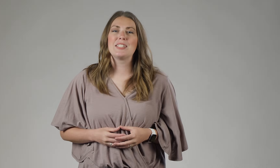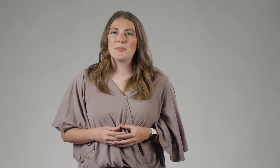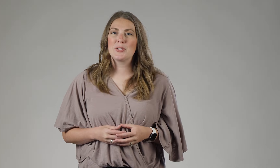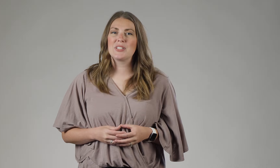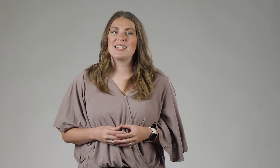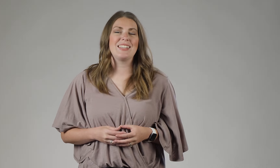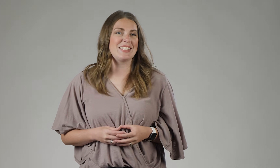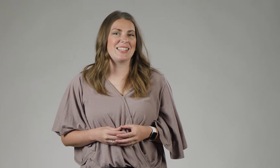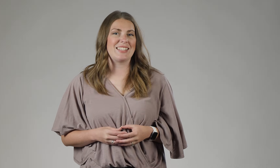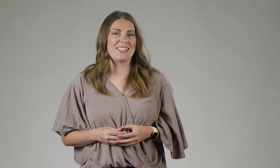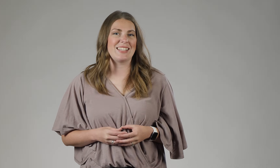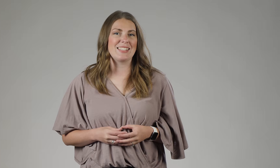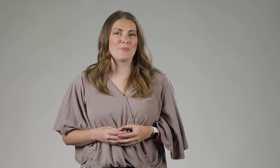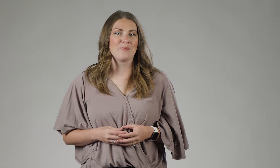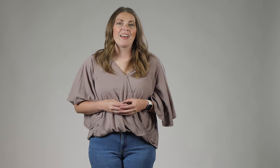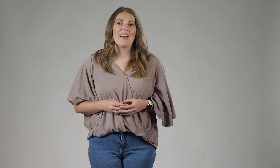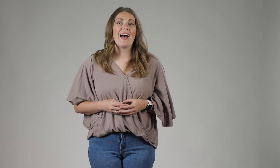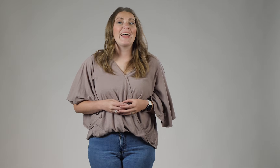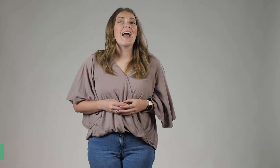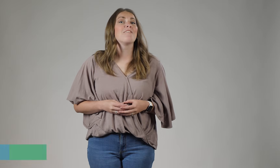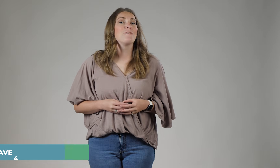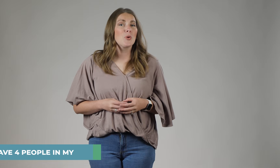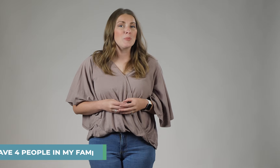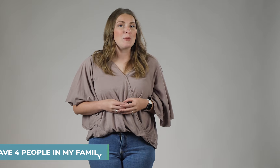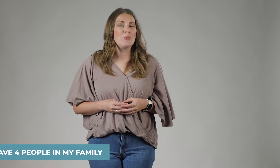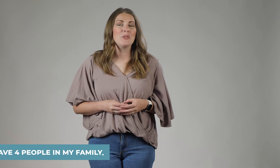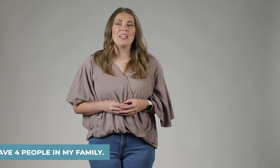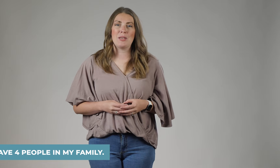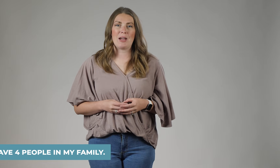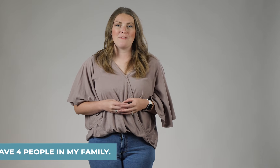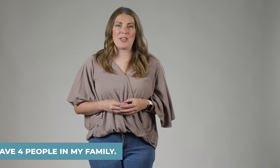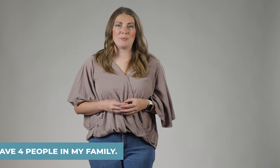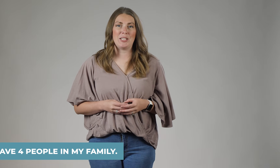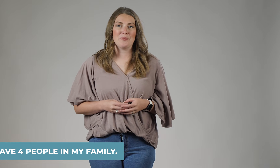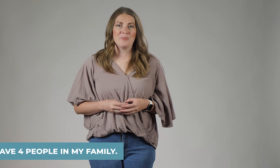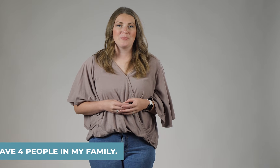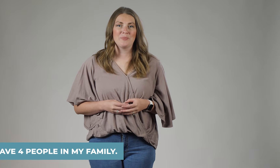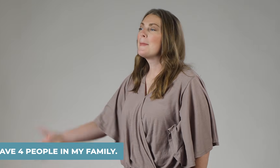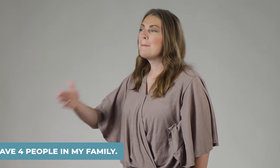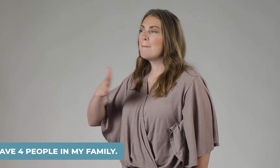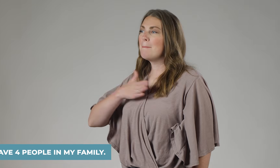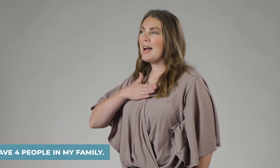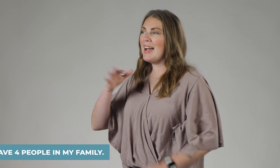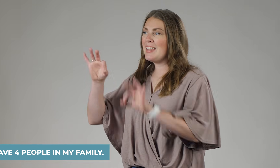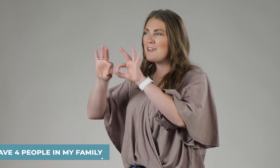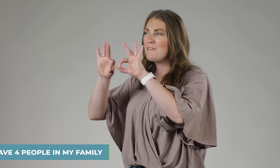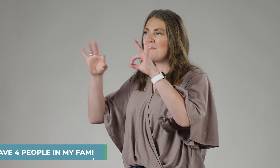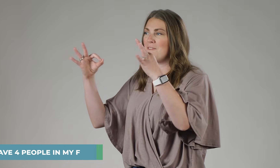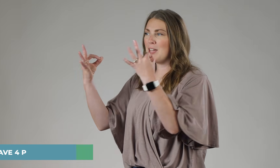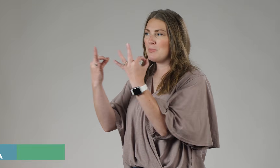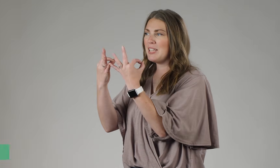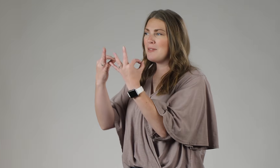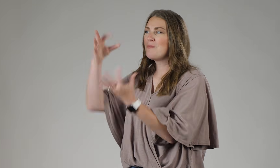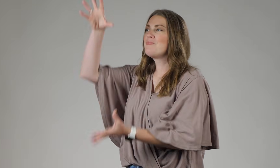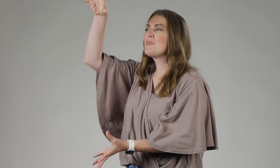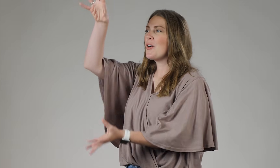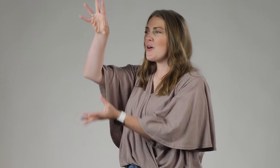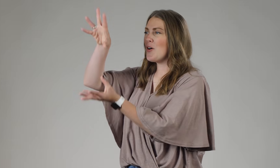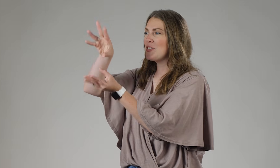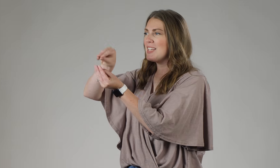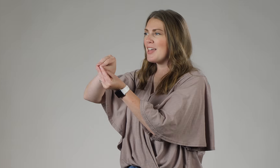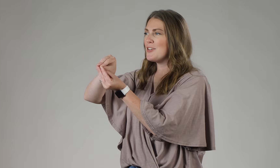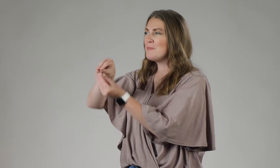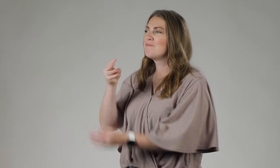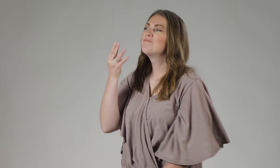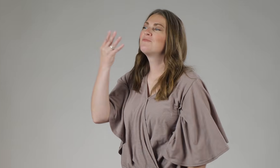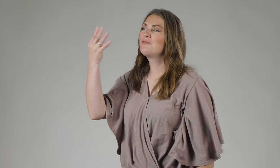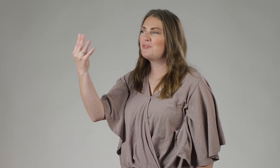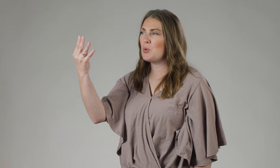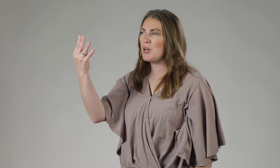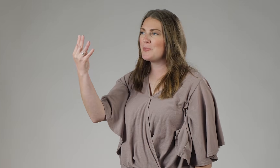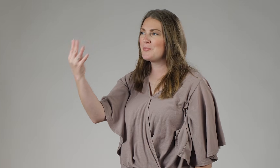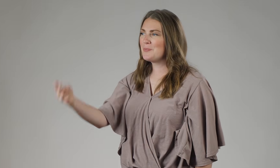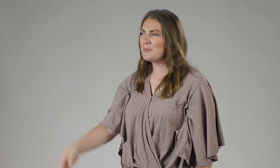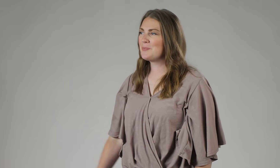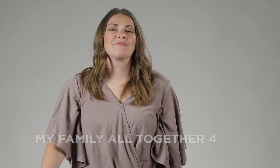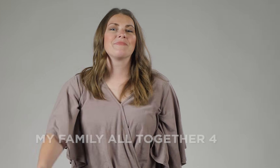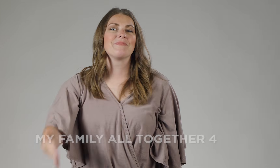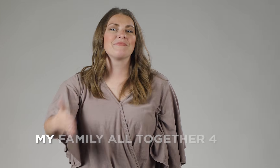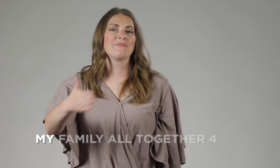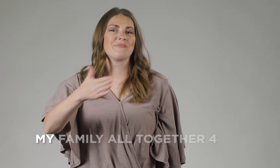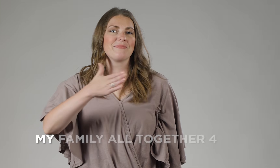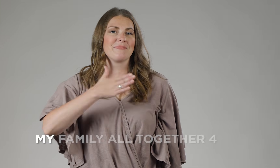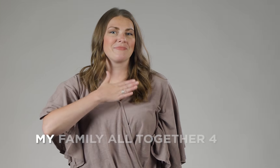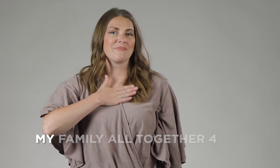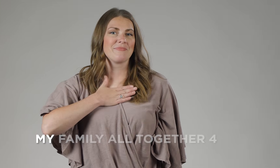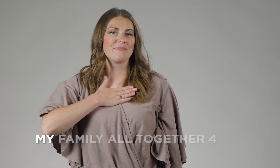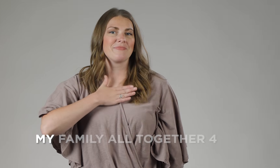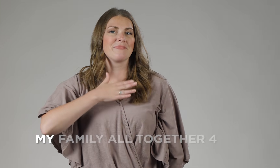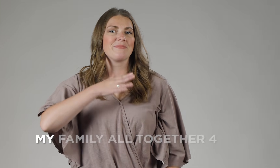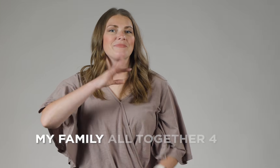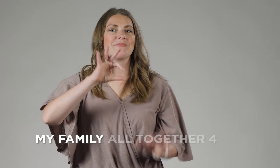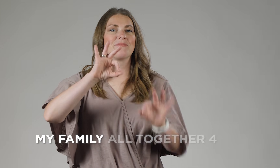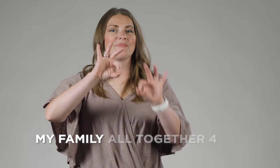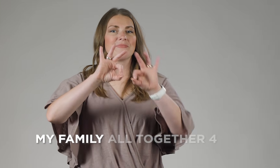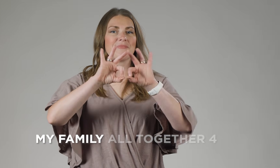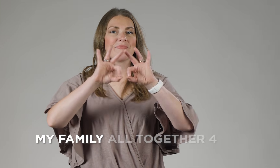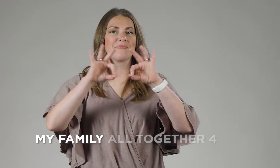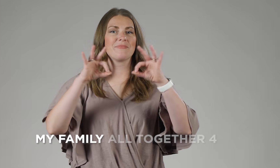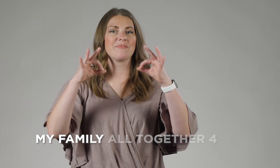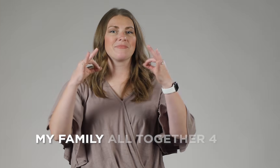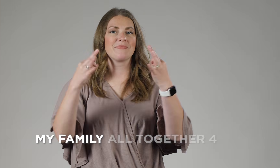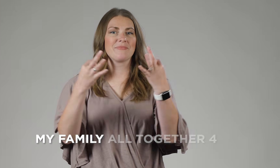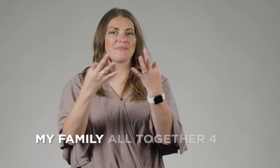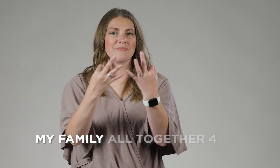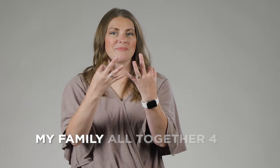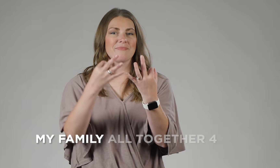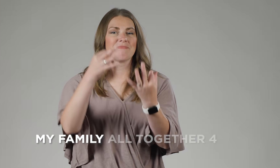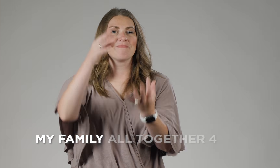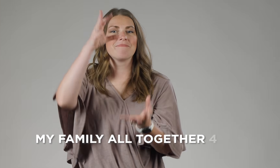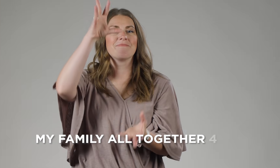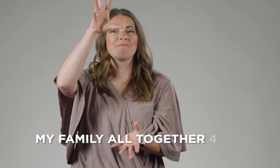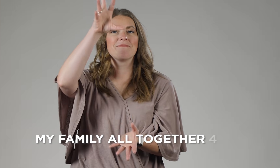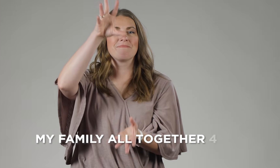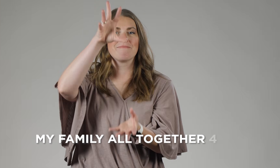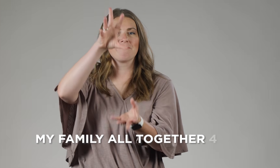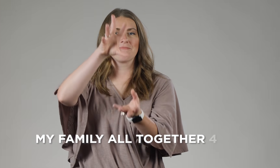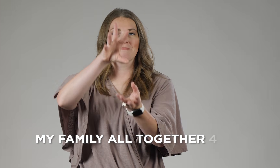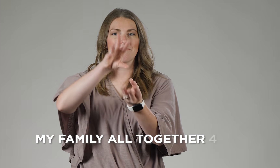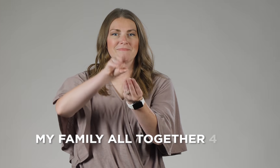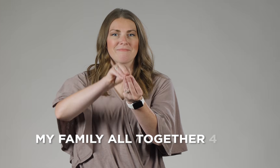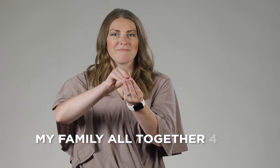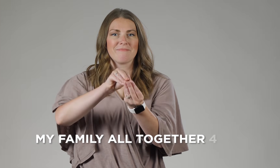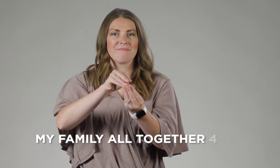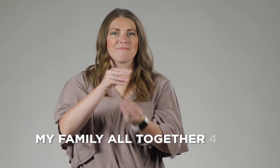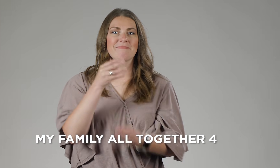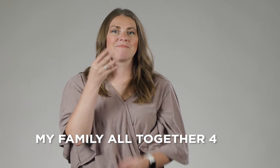numbers into sentences. I have four people in my family. My family all together four.